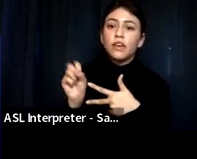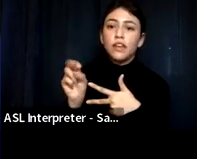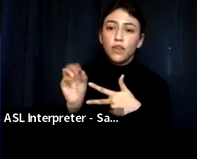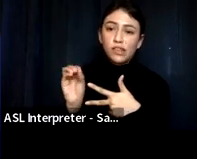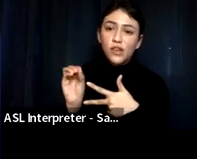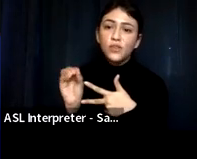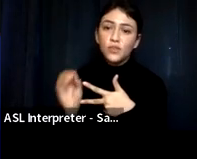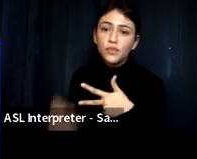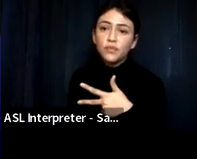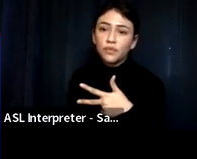And Fresno.